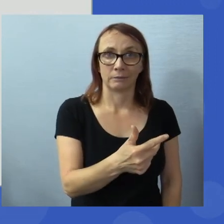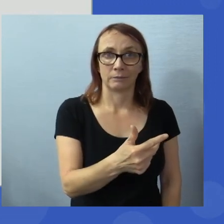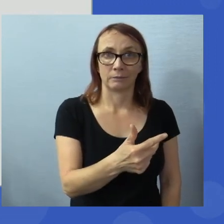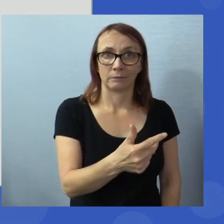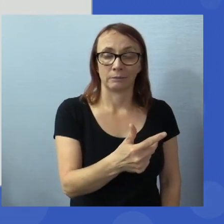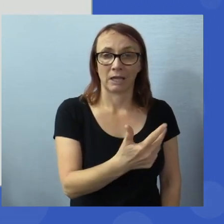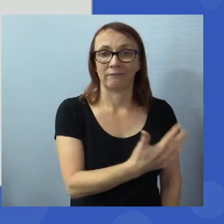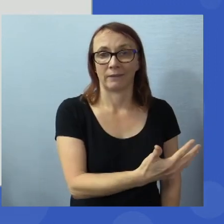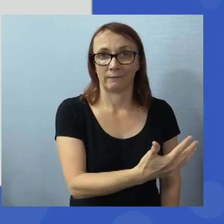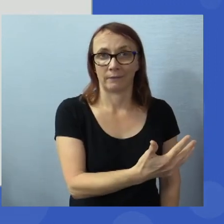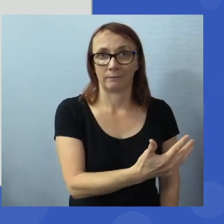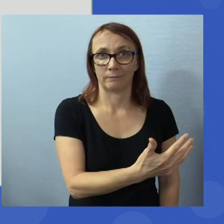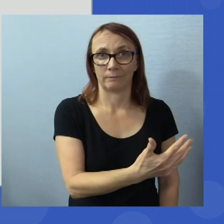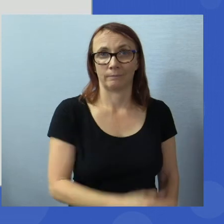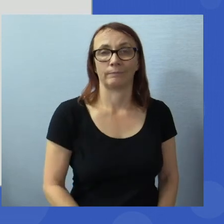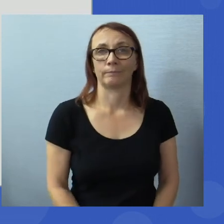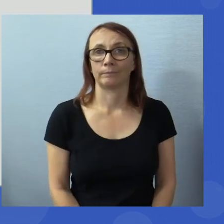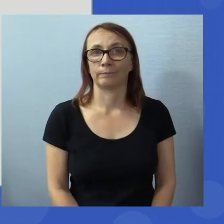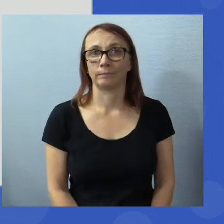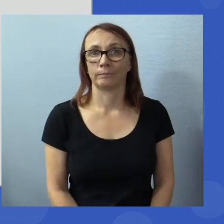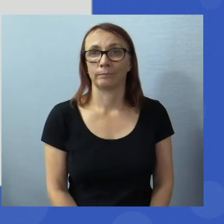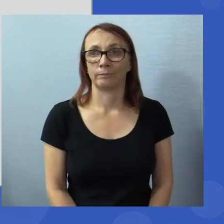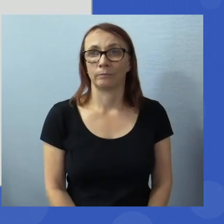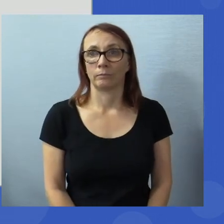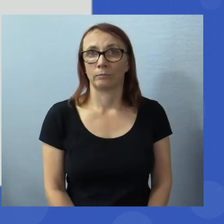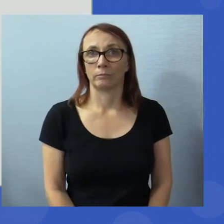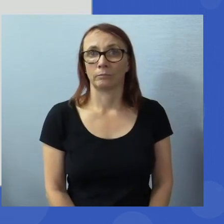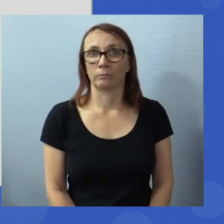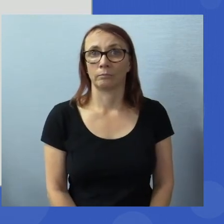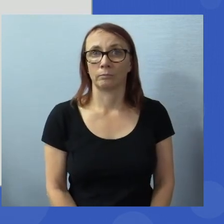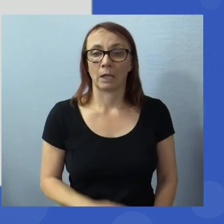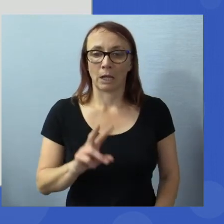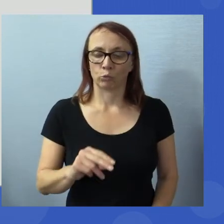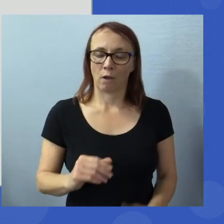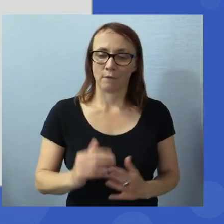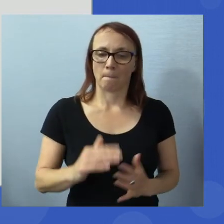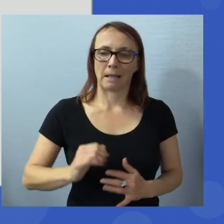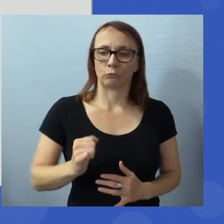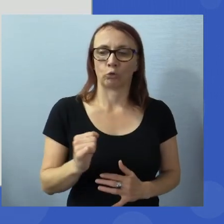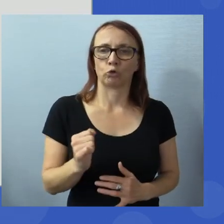5% 12 to build on Scotland's national performance framework by further